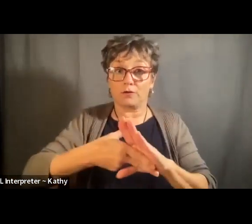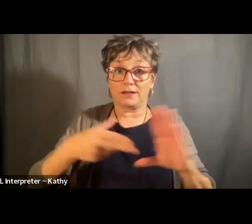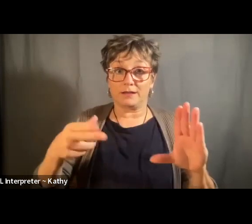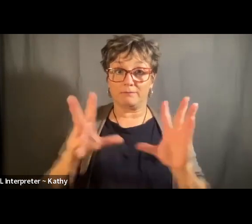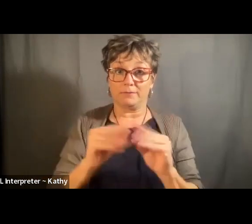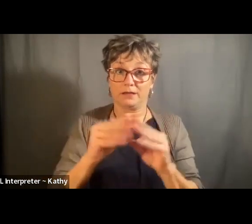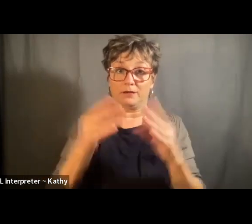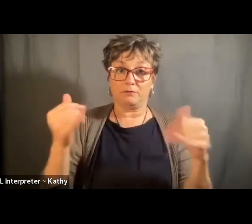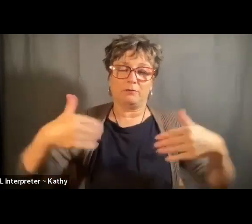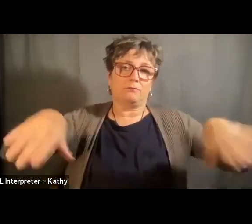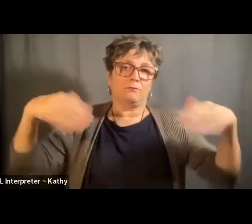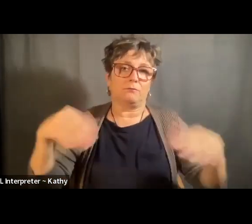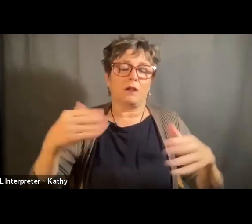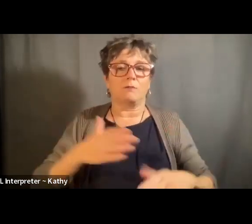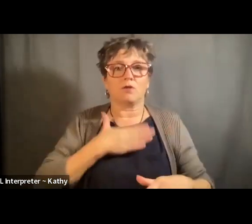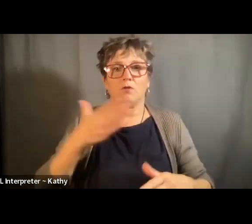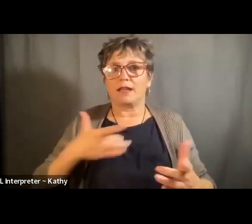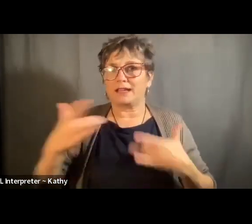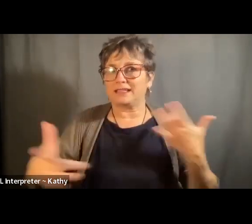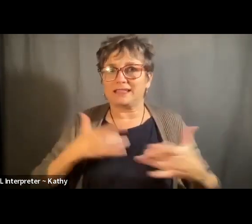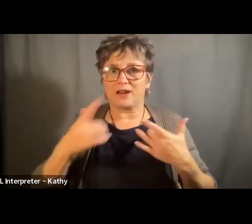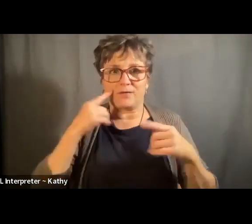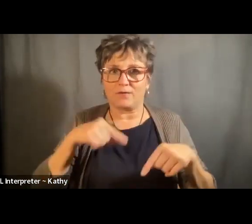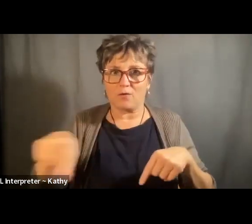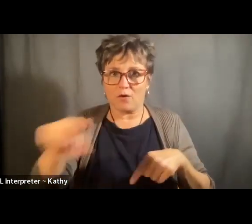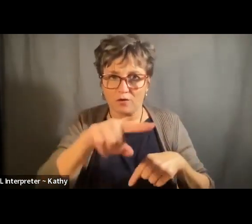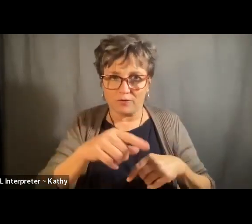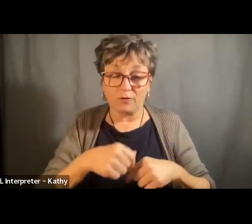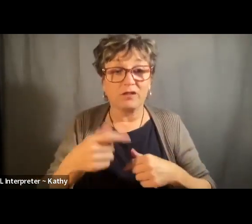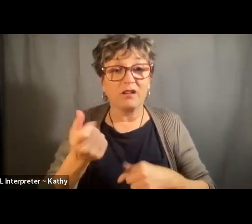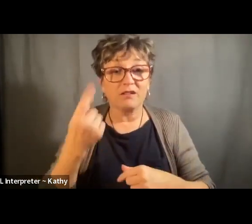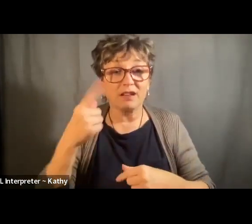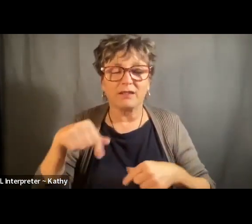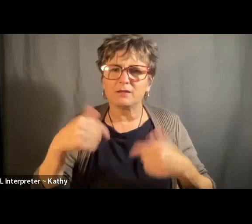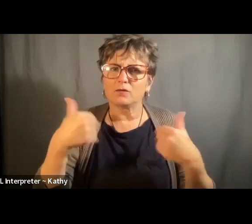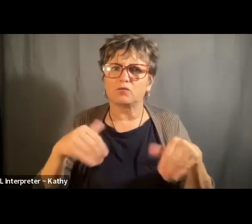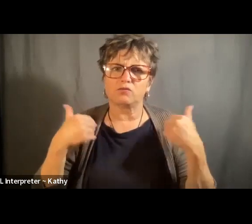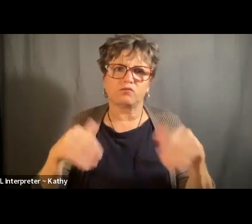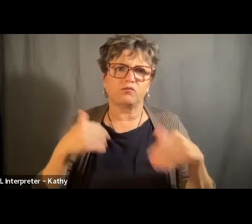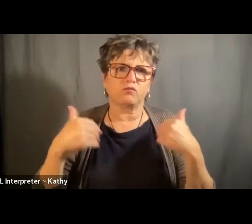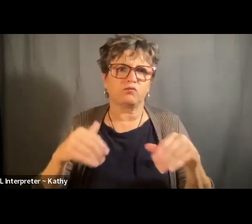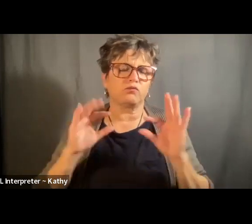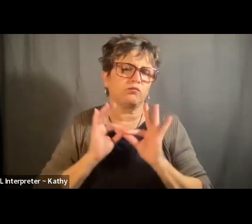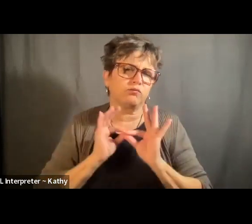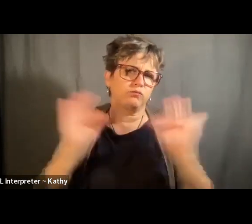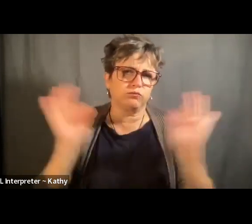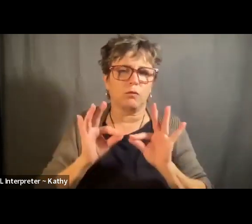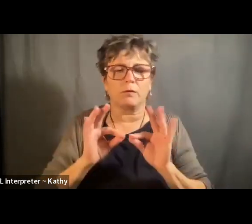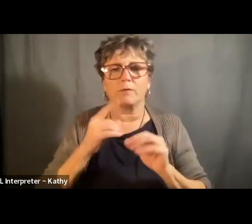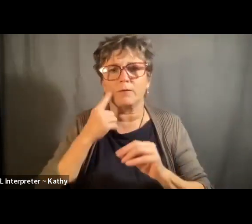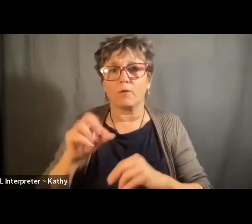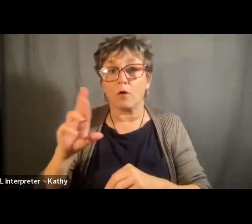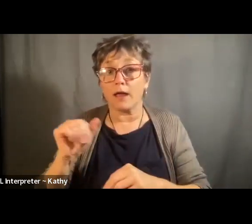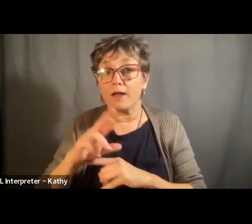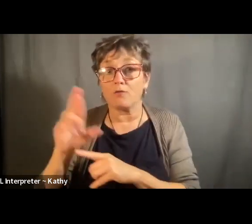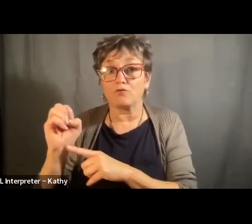This is a huge, huge step forward for any rare disease to have this type of effort in data collection and I'm really excited for you,